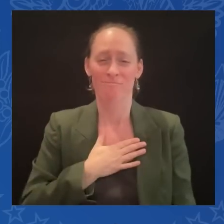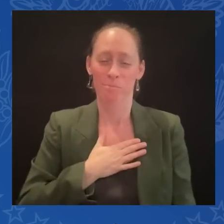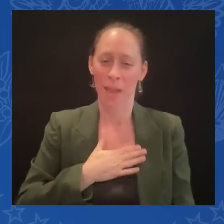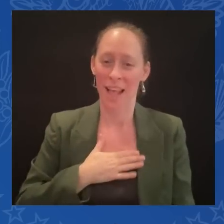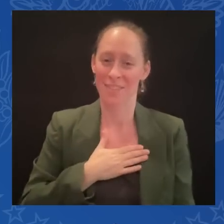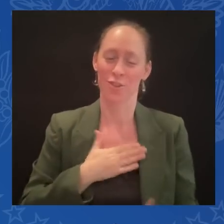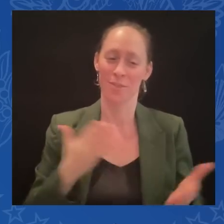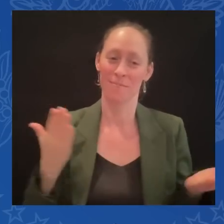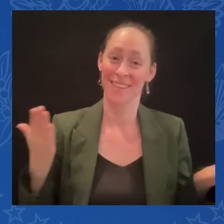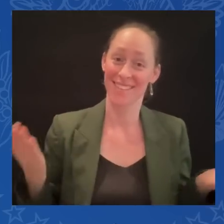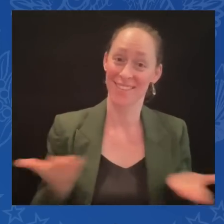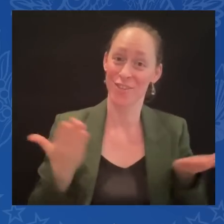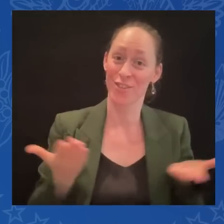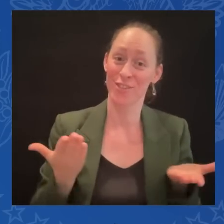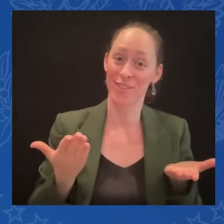a state you know well.